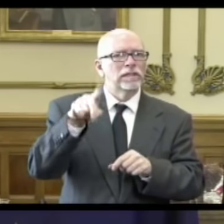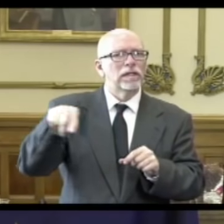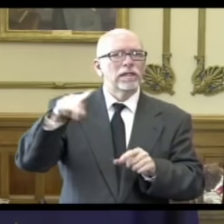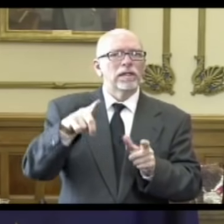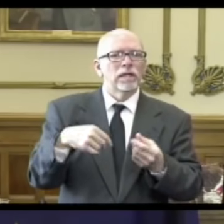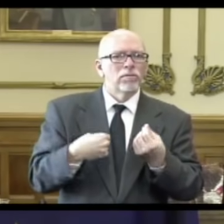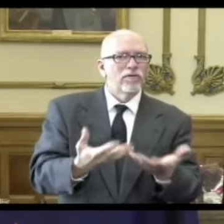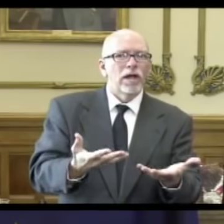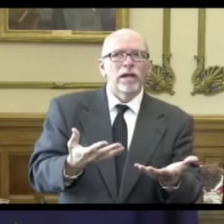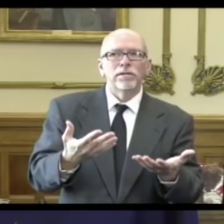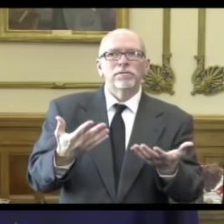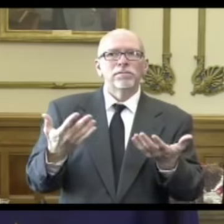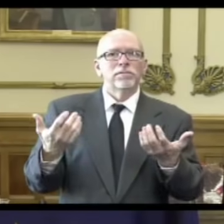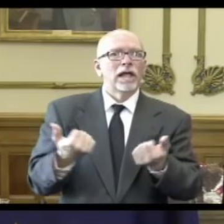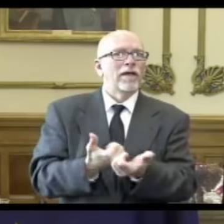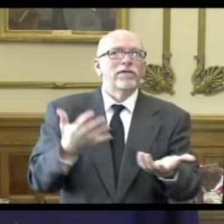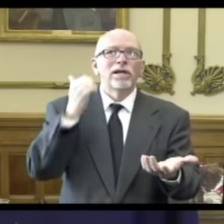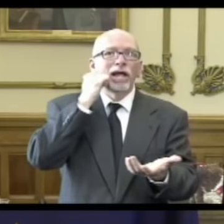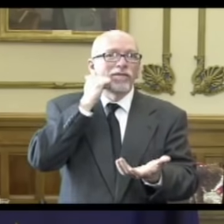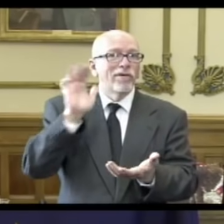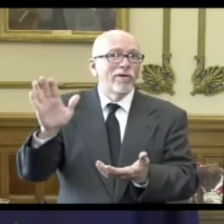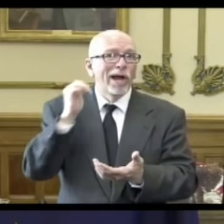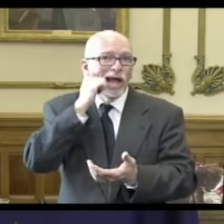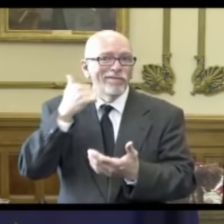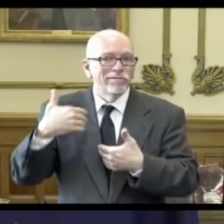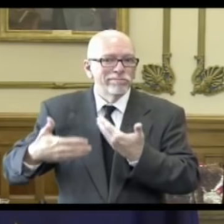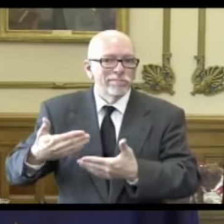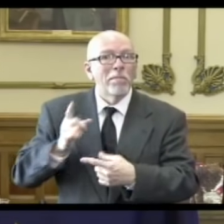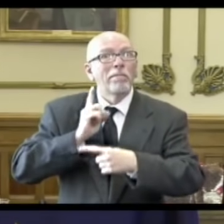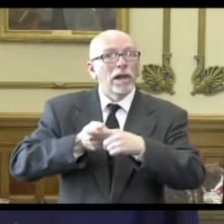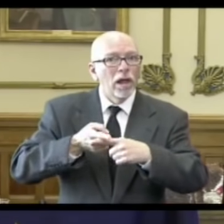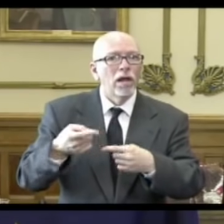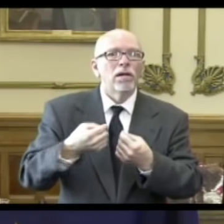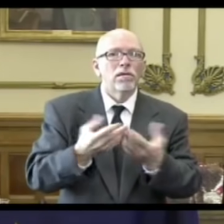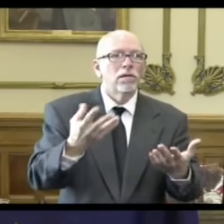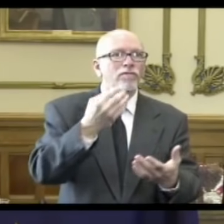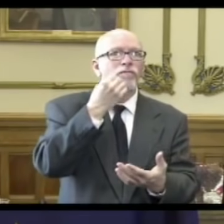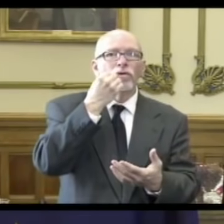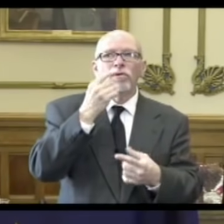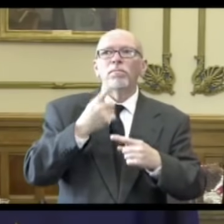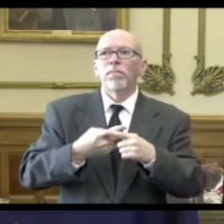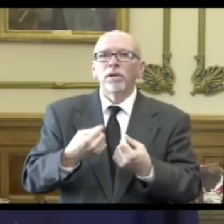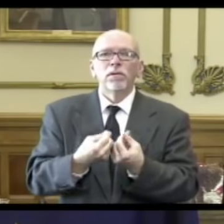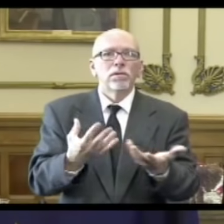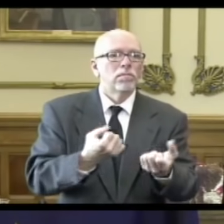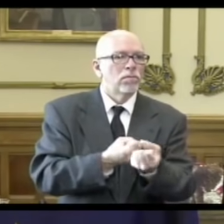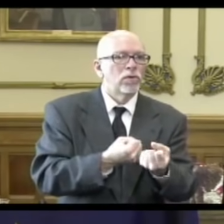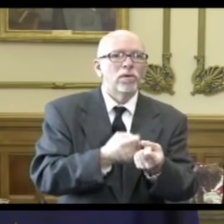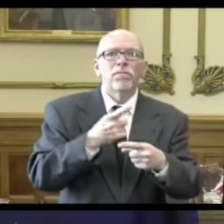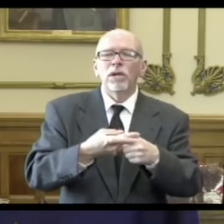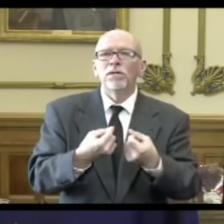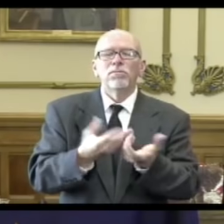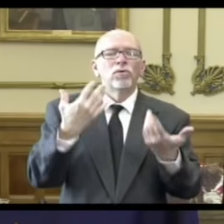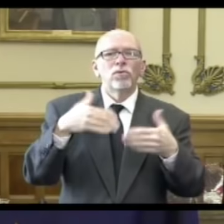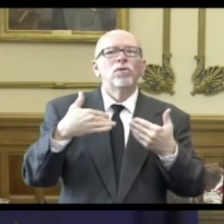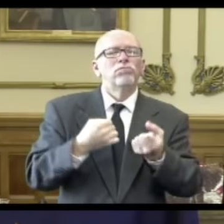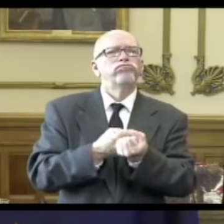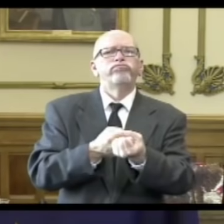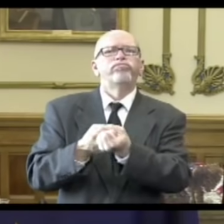TESTING SITES AND LAST BUT NOT ESPECIALLY ALL OF THE LOCAL HEALTH DEPARTMENTS WHO ARE PROVIDING. EVERYTHING THEY DO